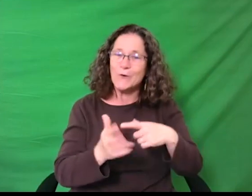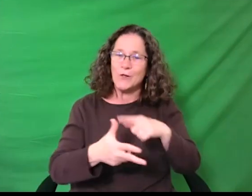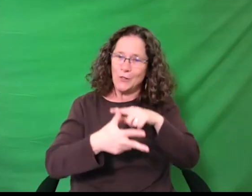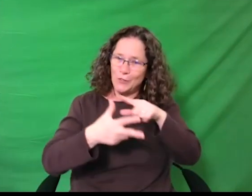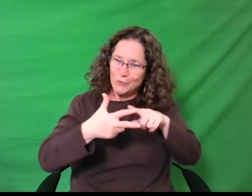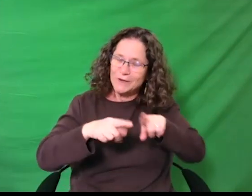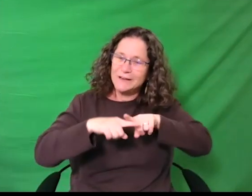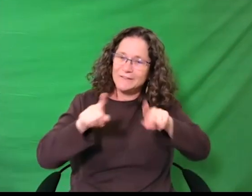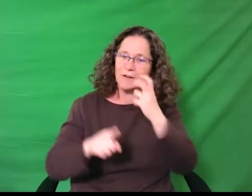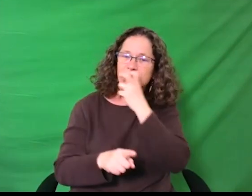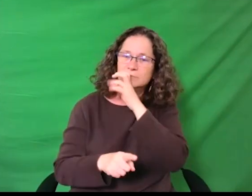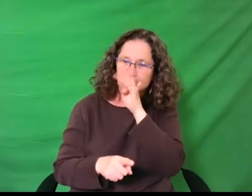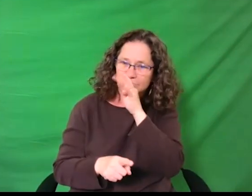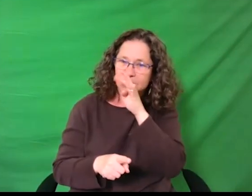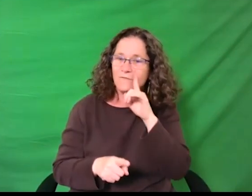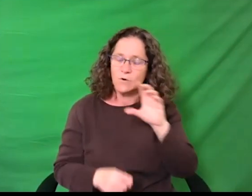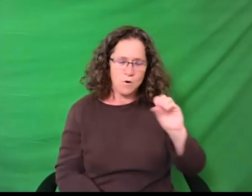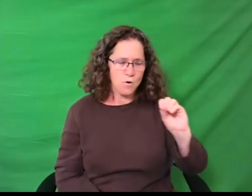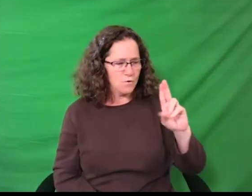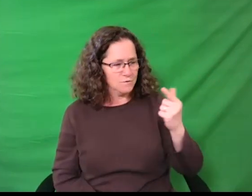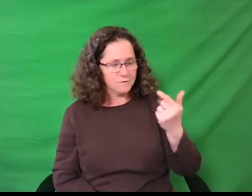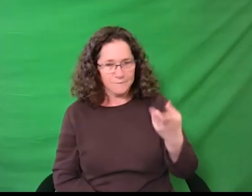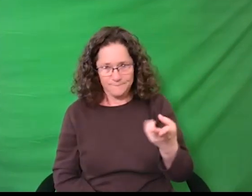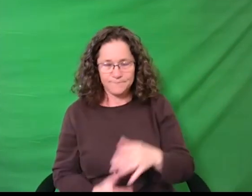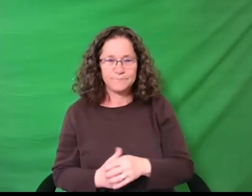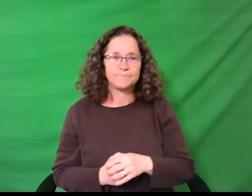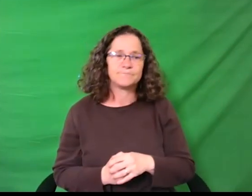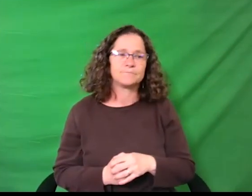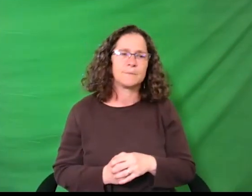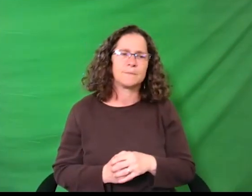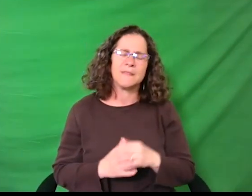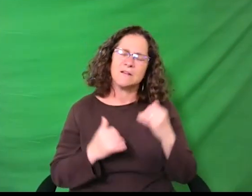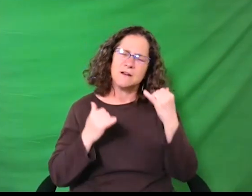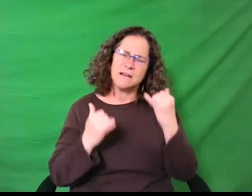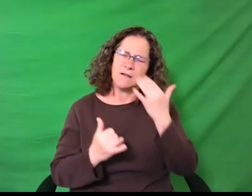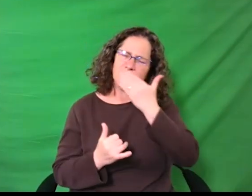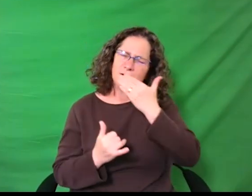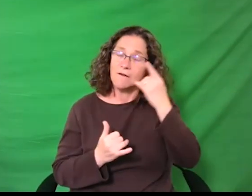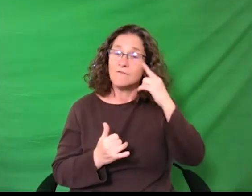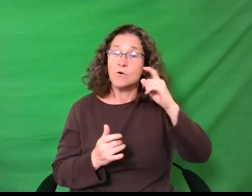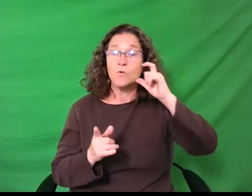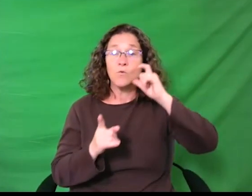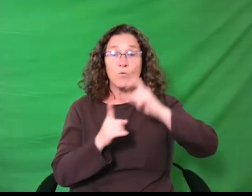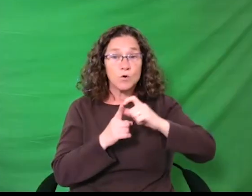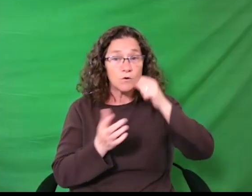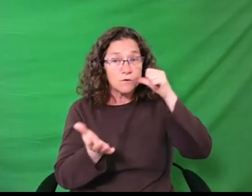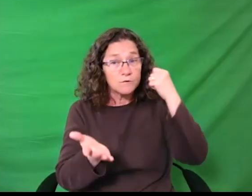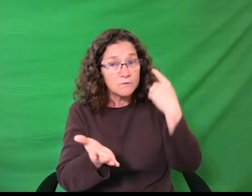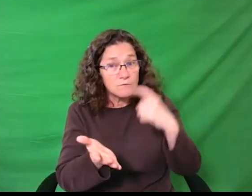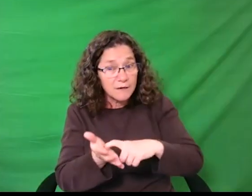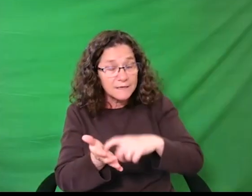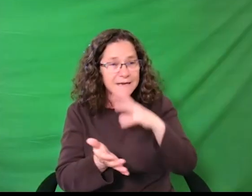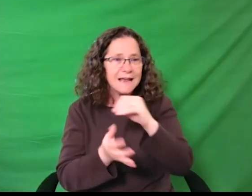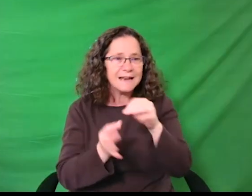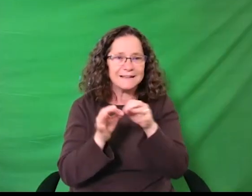So let's think about cuing for word recognition and language comprehension. We can use cuing to blend sounds together